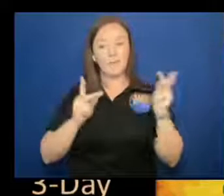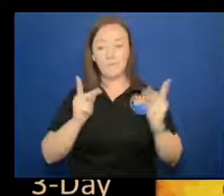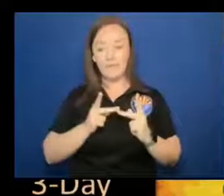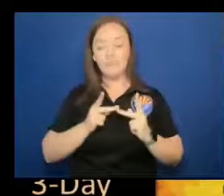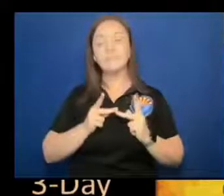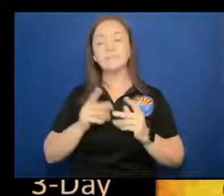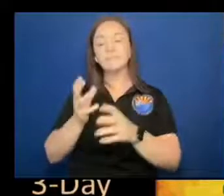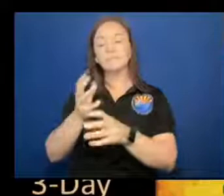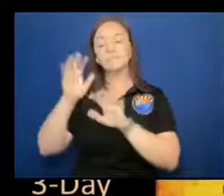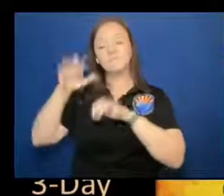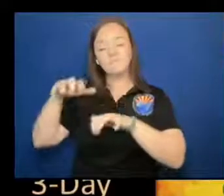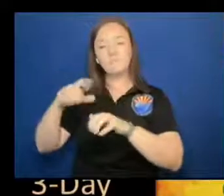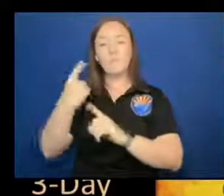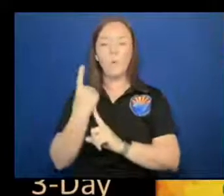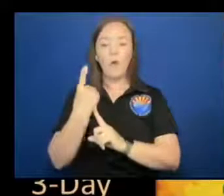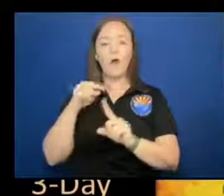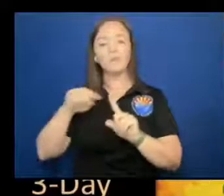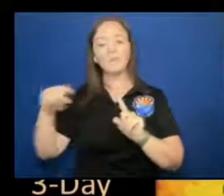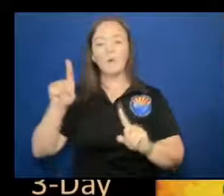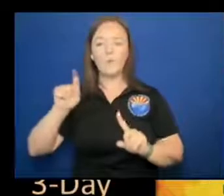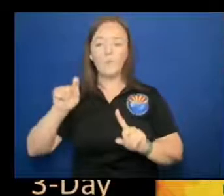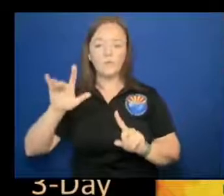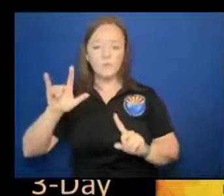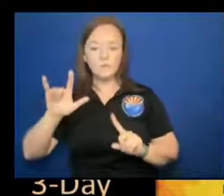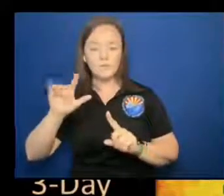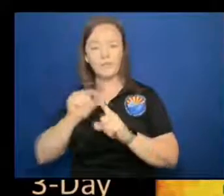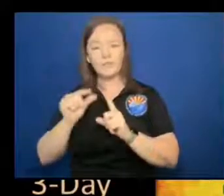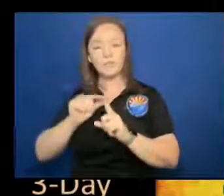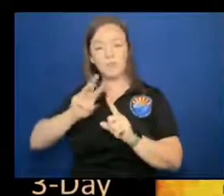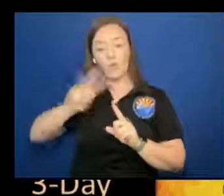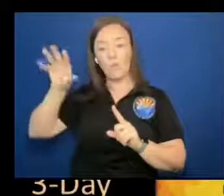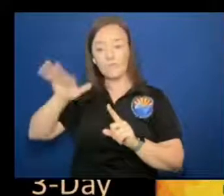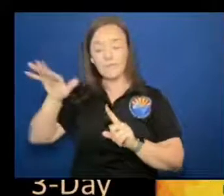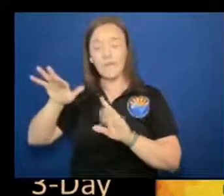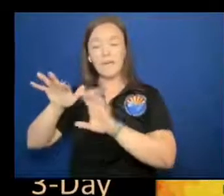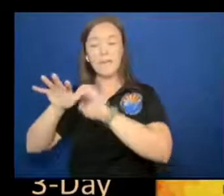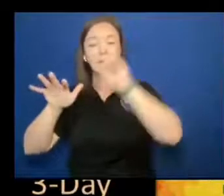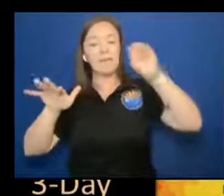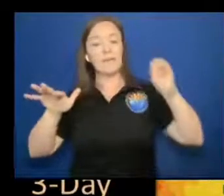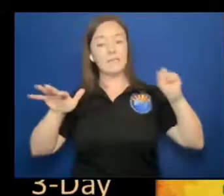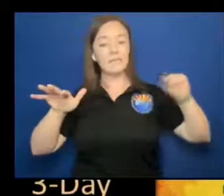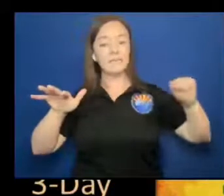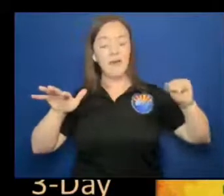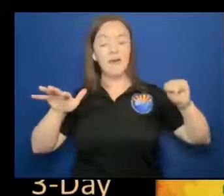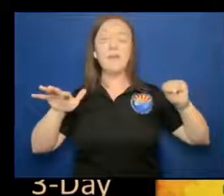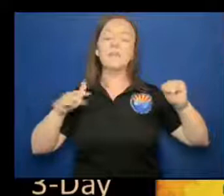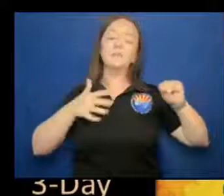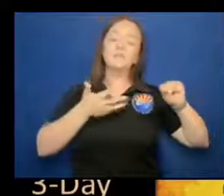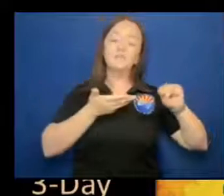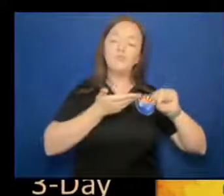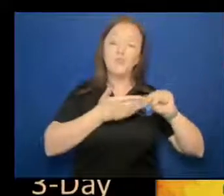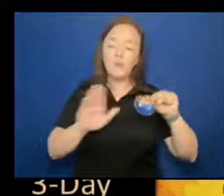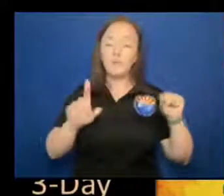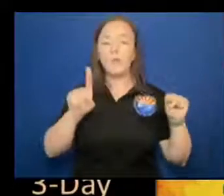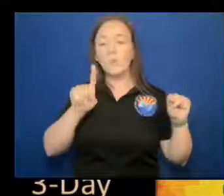LIVES IN THESE COMMUNITIES HAS PROBABLY EXPERIENCED TWO TO THREE INCH MONSOONAL RAINS.